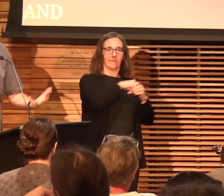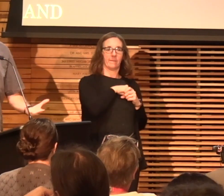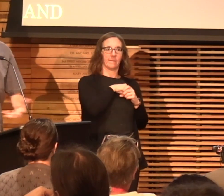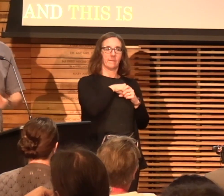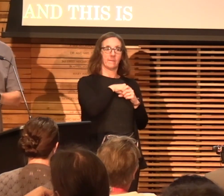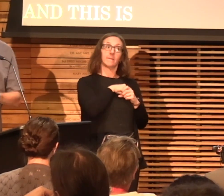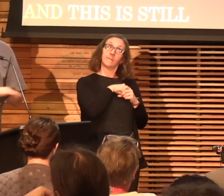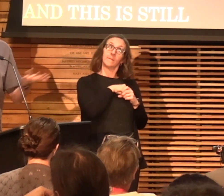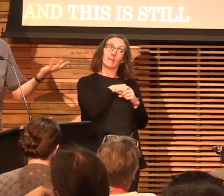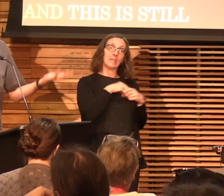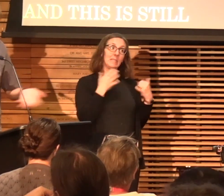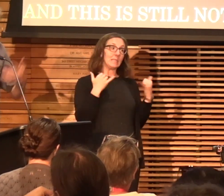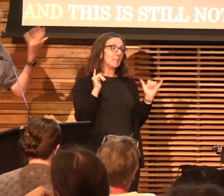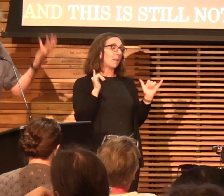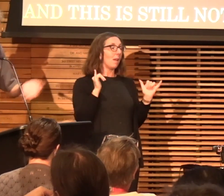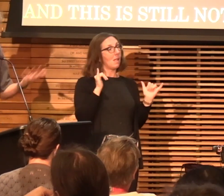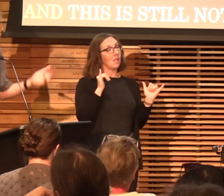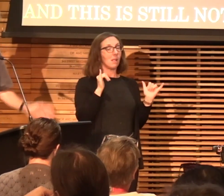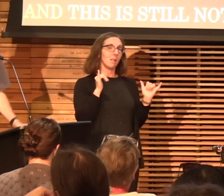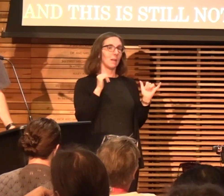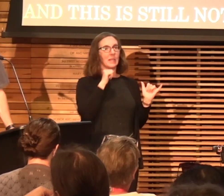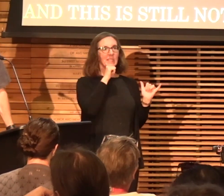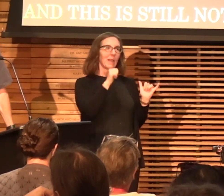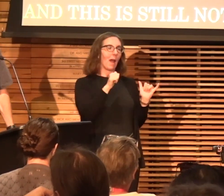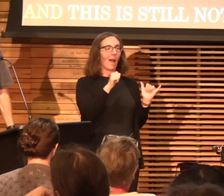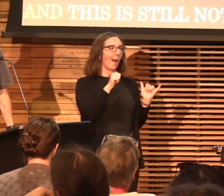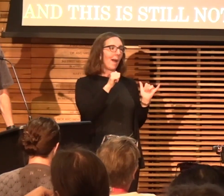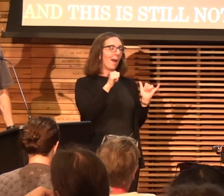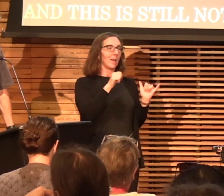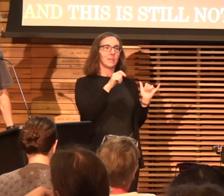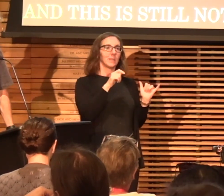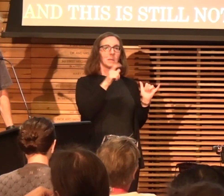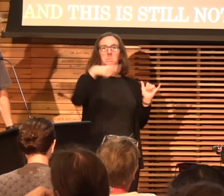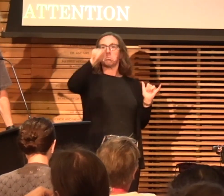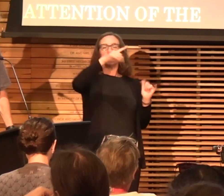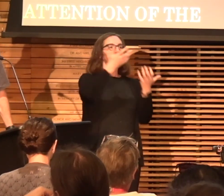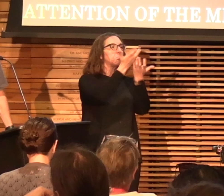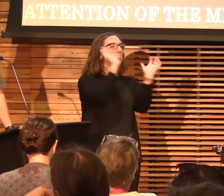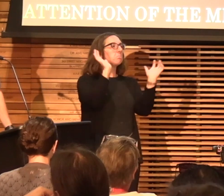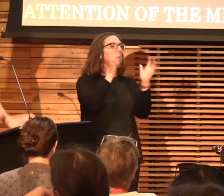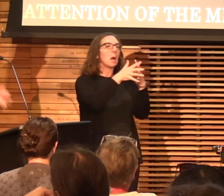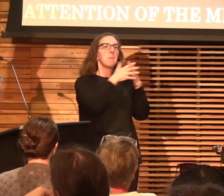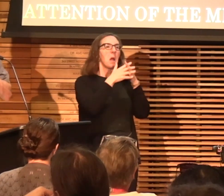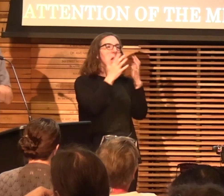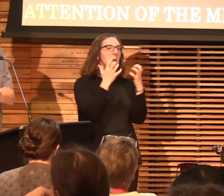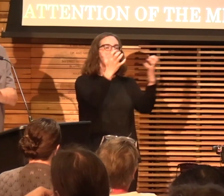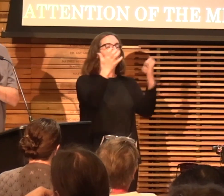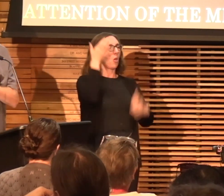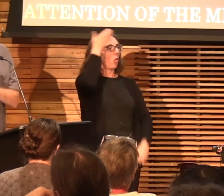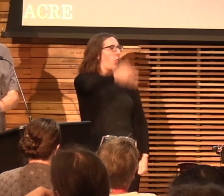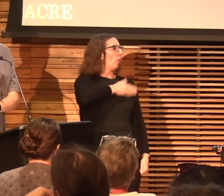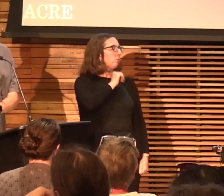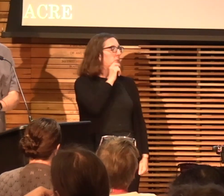still not really attracting the attention of the media or the American public. And then McCarthy gets elected,